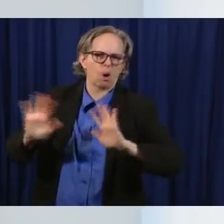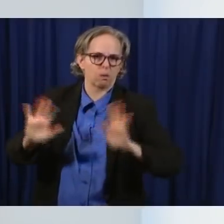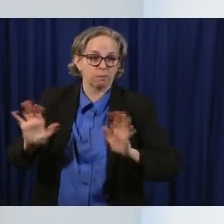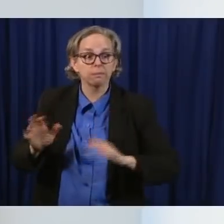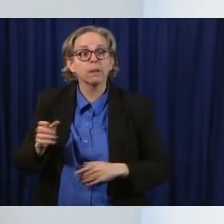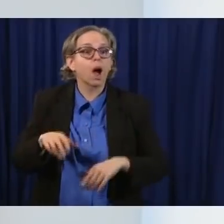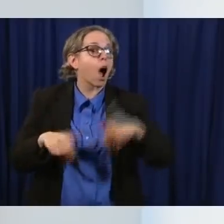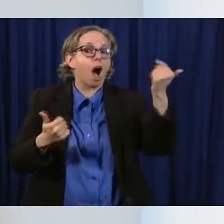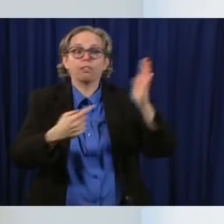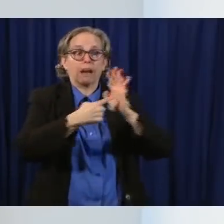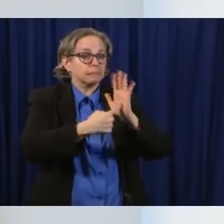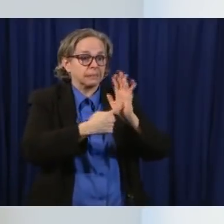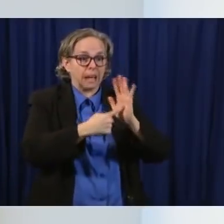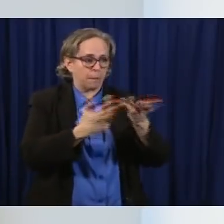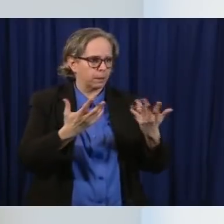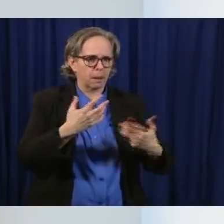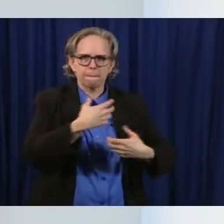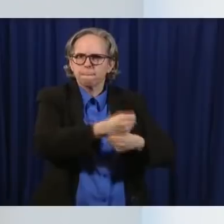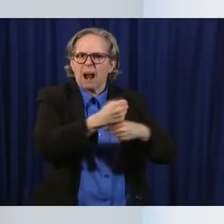WEAR PIT THAT IS A PRACTICAL EXCEPTION.